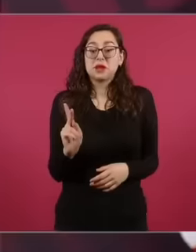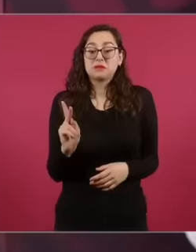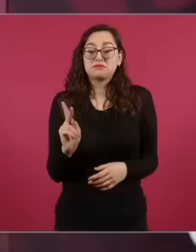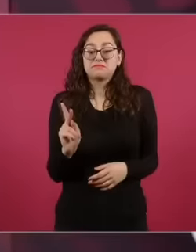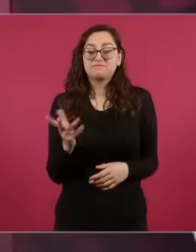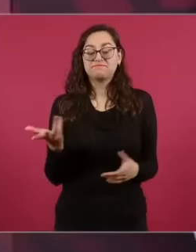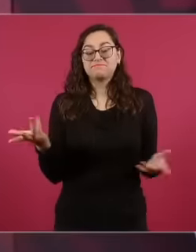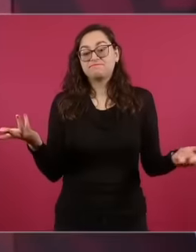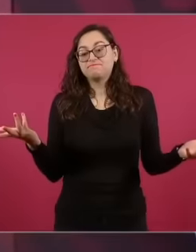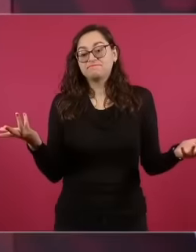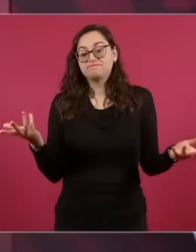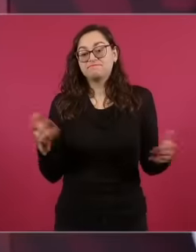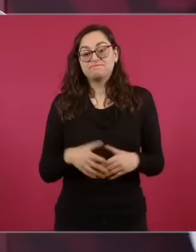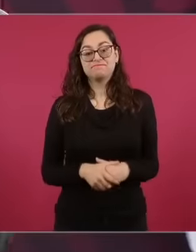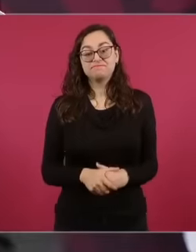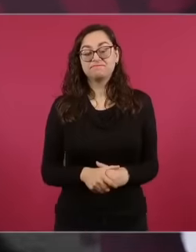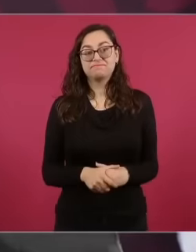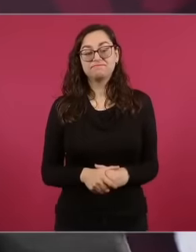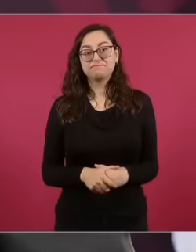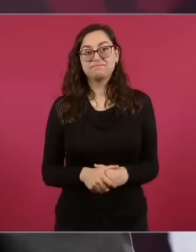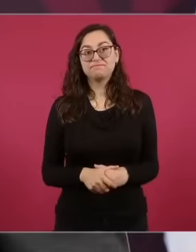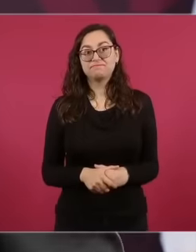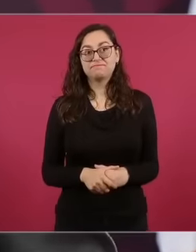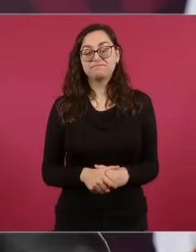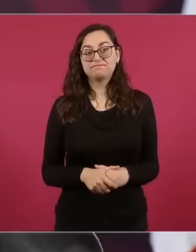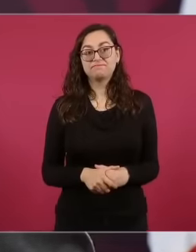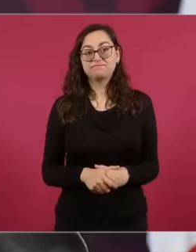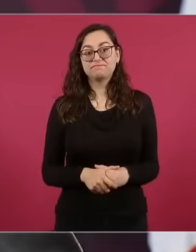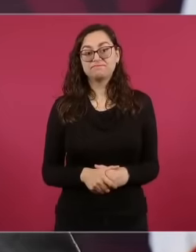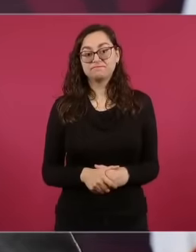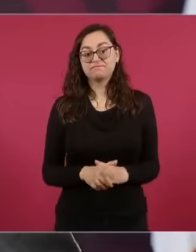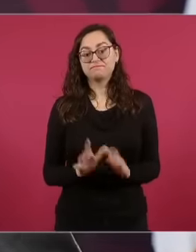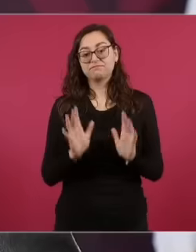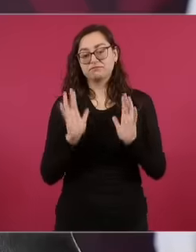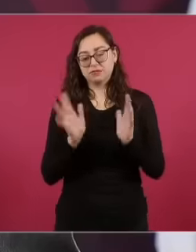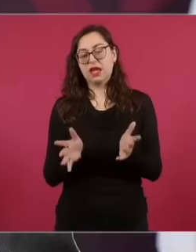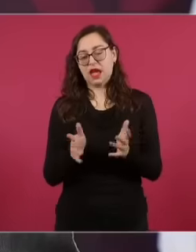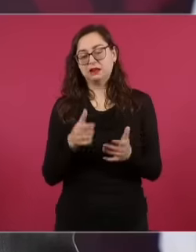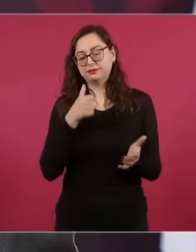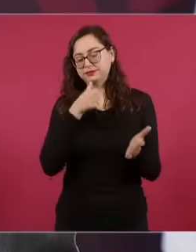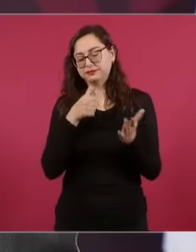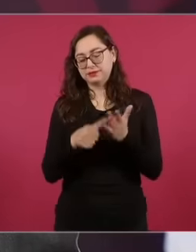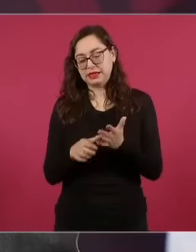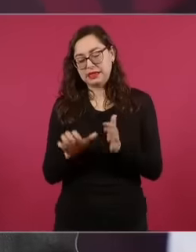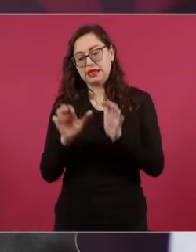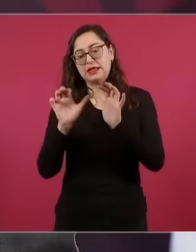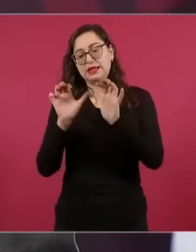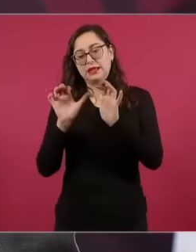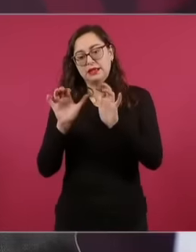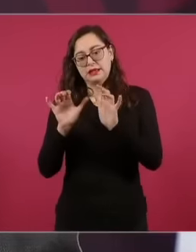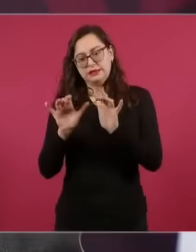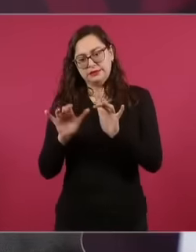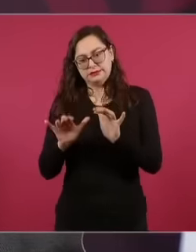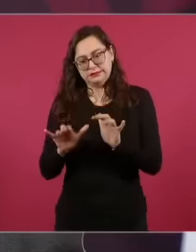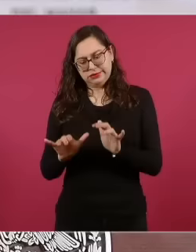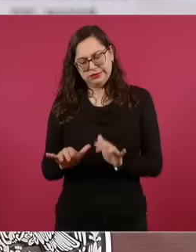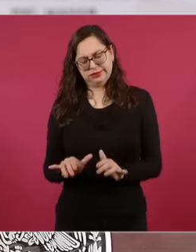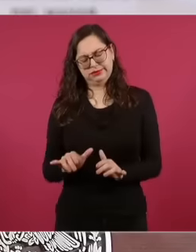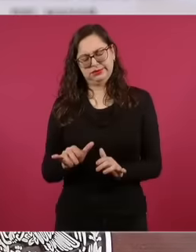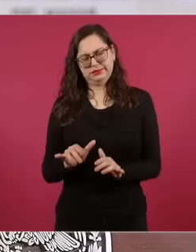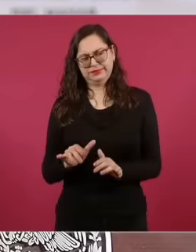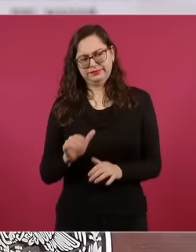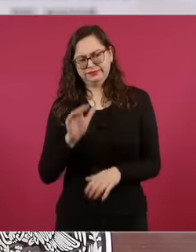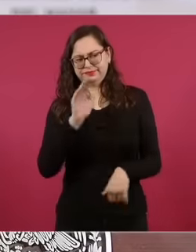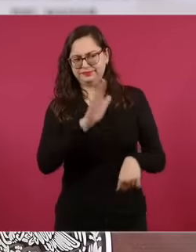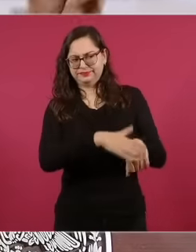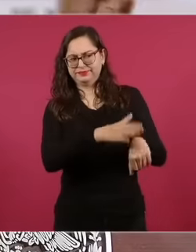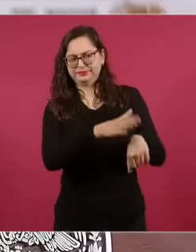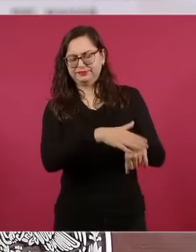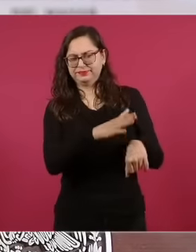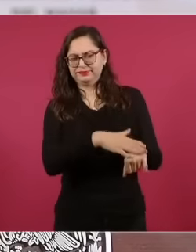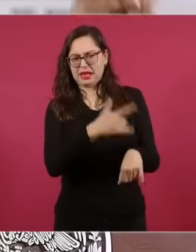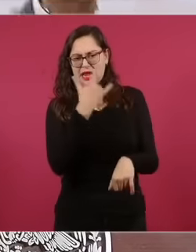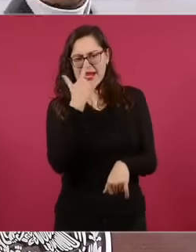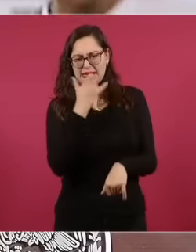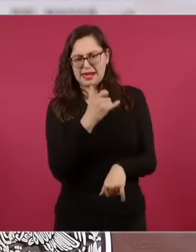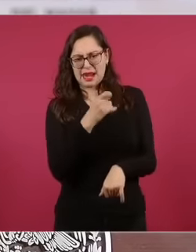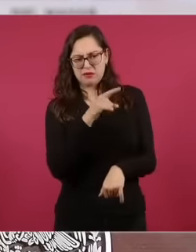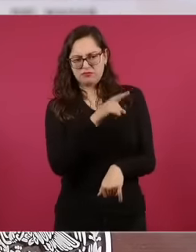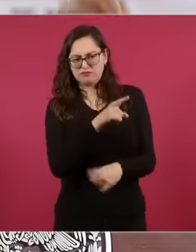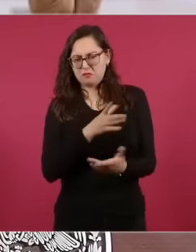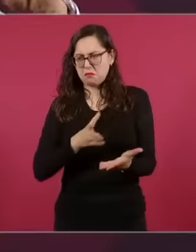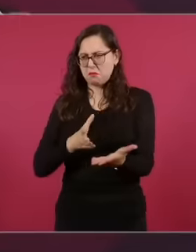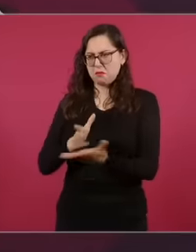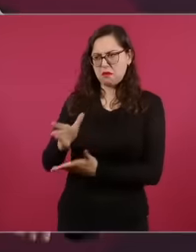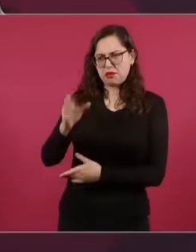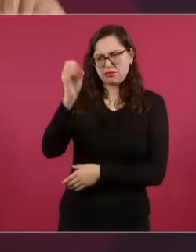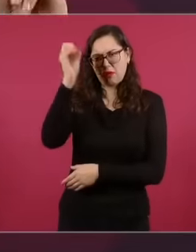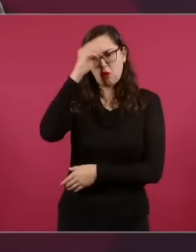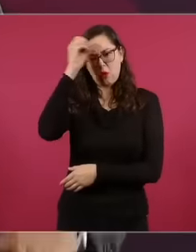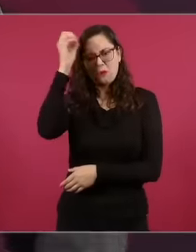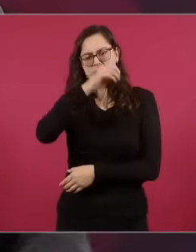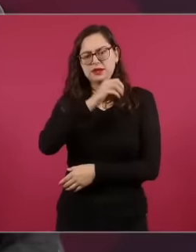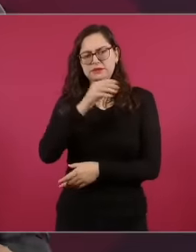diplomatic note was already made, an estrangement and I certainly I maintain what